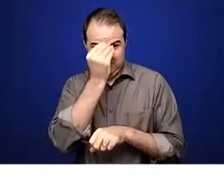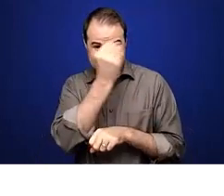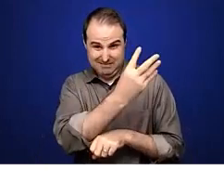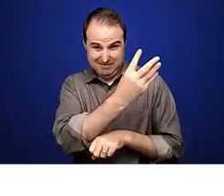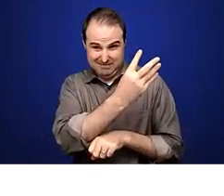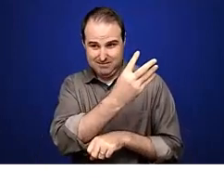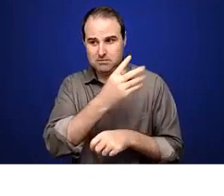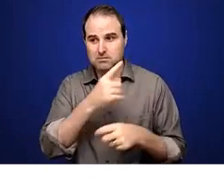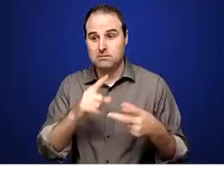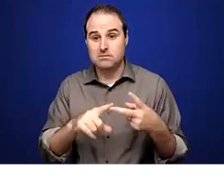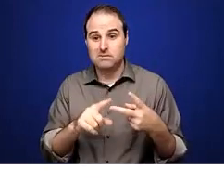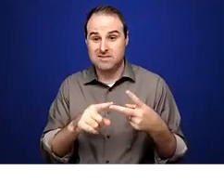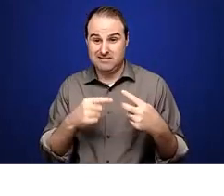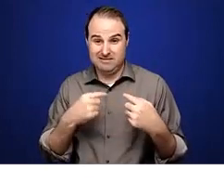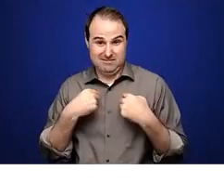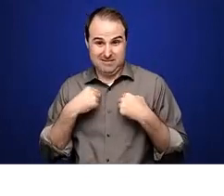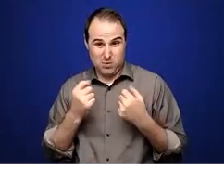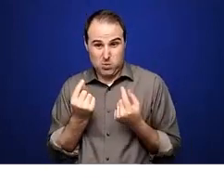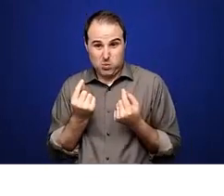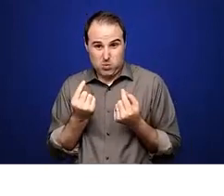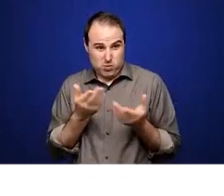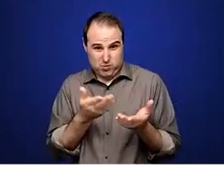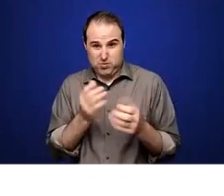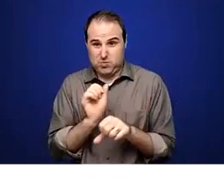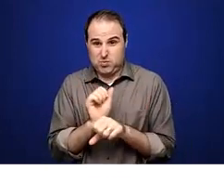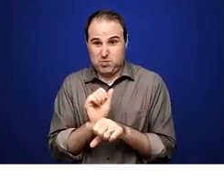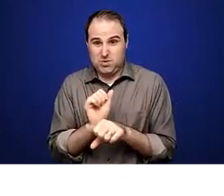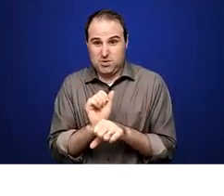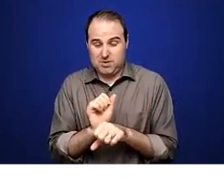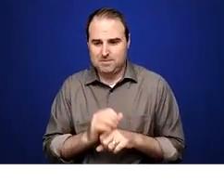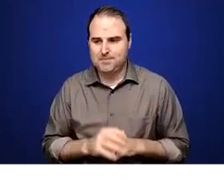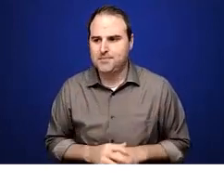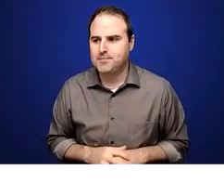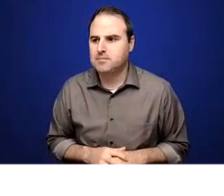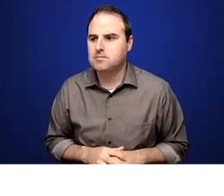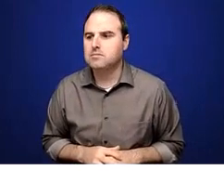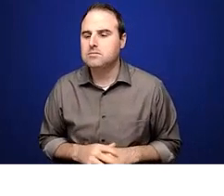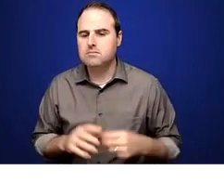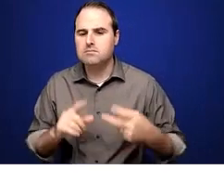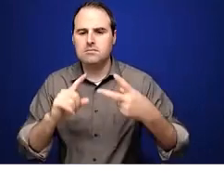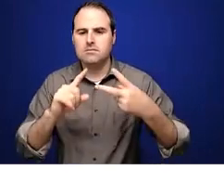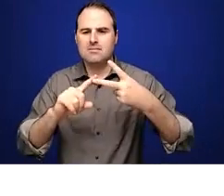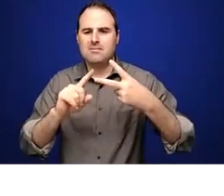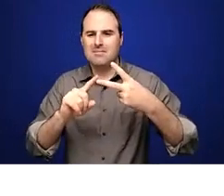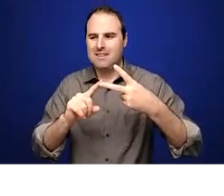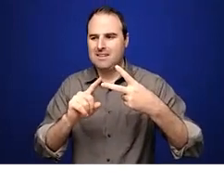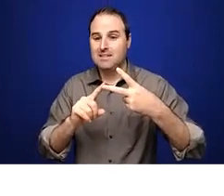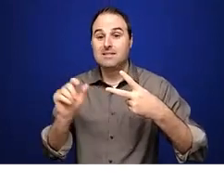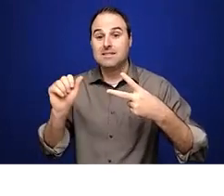Now, in an attempt to address the question, what can I do at work, the ACED team developed